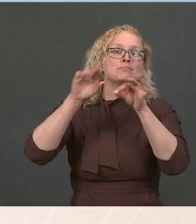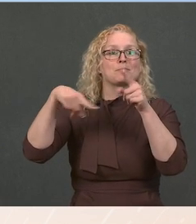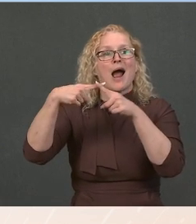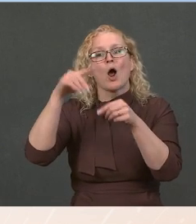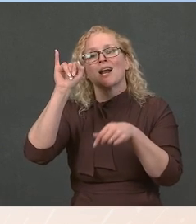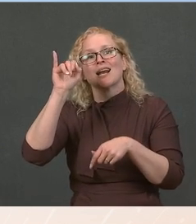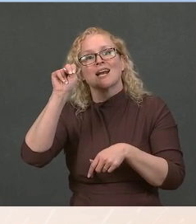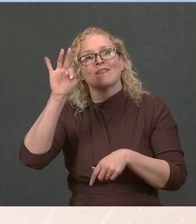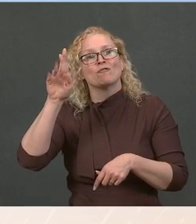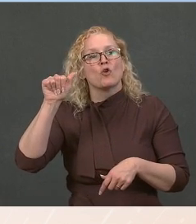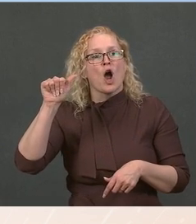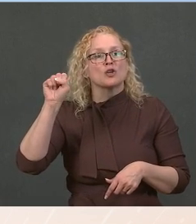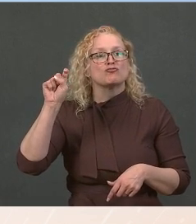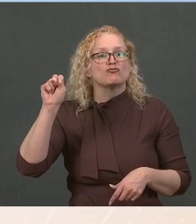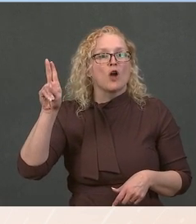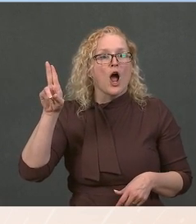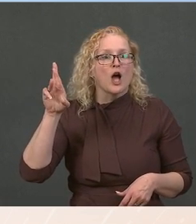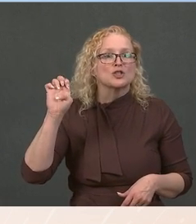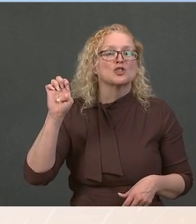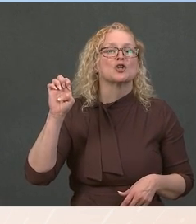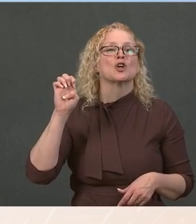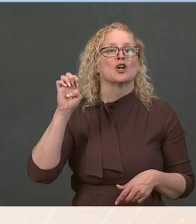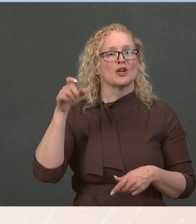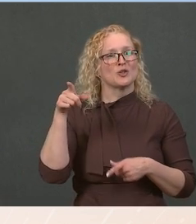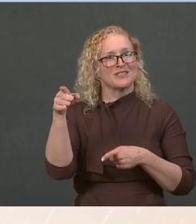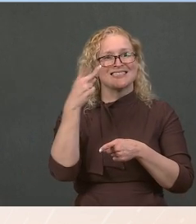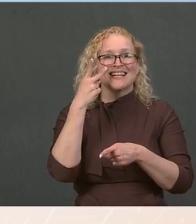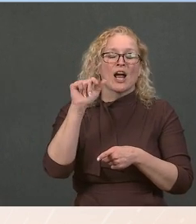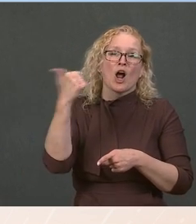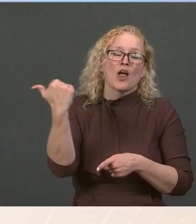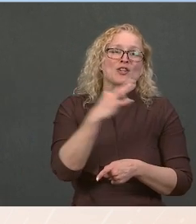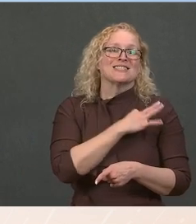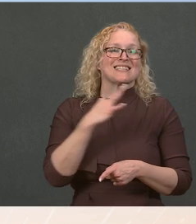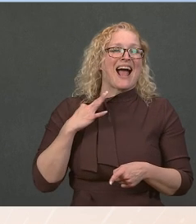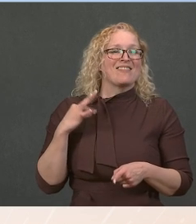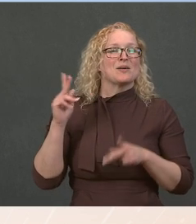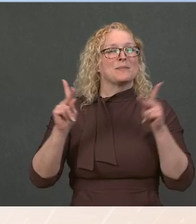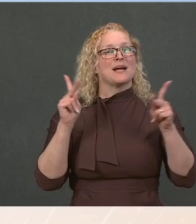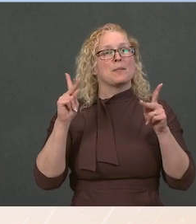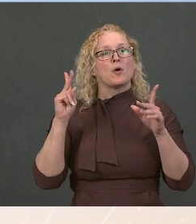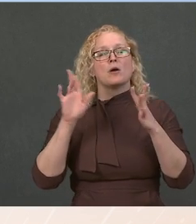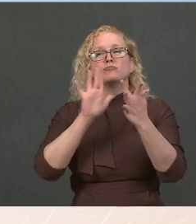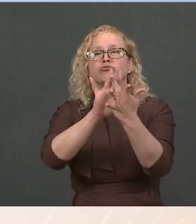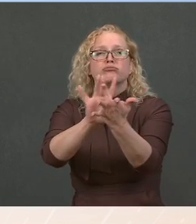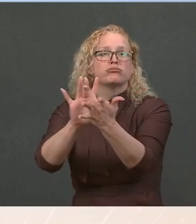We've heard from White House officials here -- my colleagues -- do the same. And we're just going to have to continue to have those conversations.